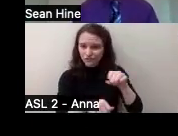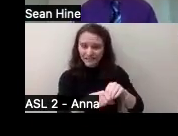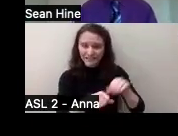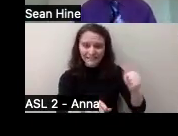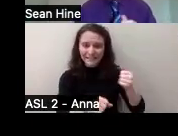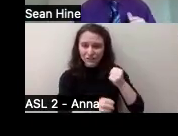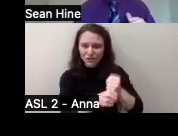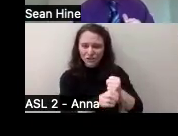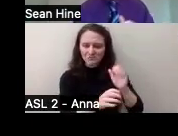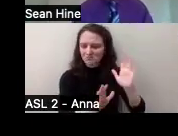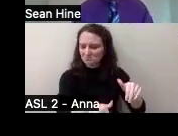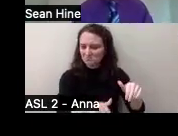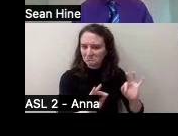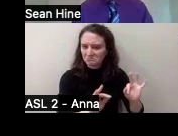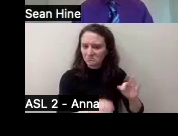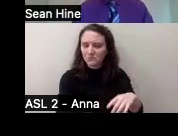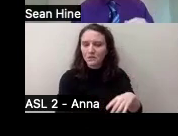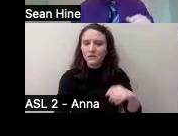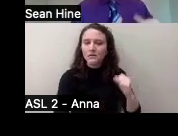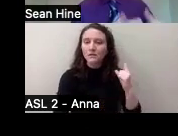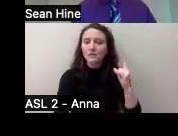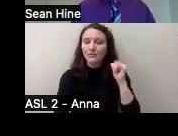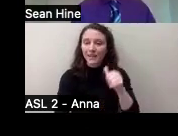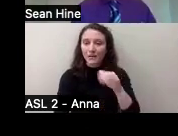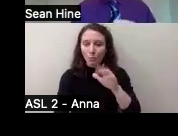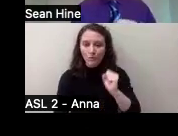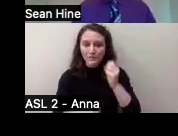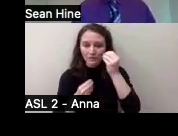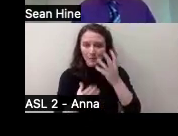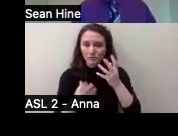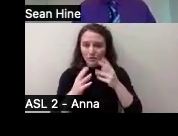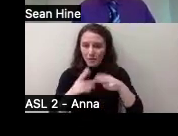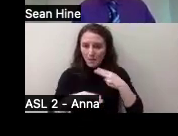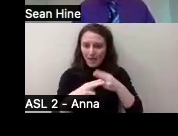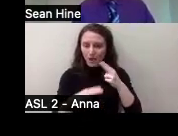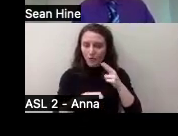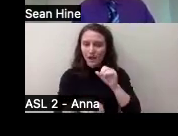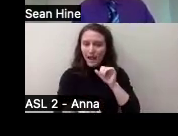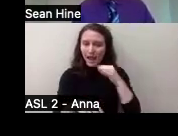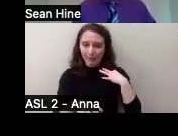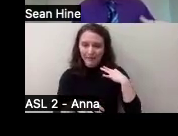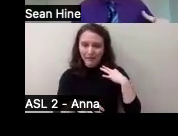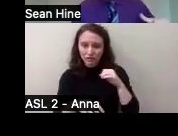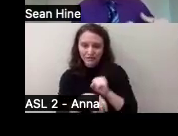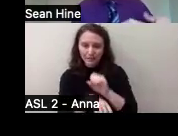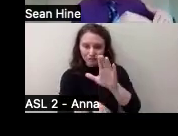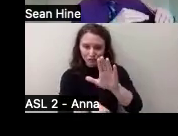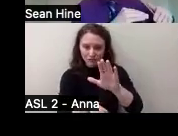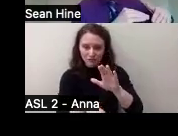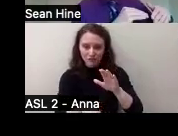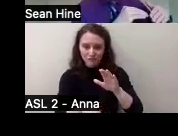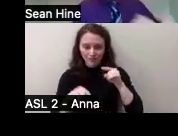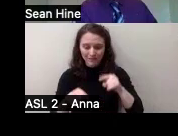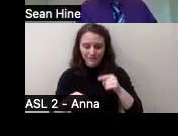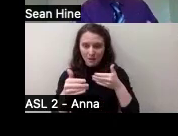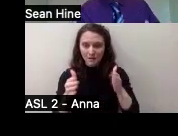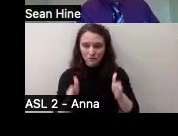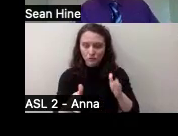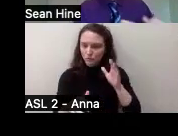is it was actually information about an application submission. So it was looking to submit an application